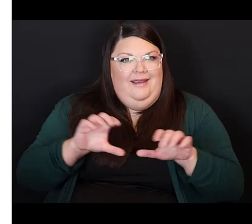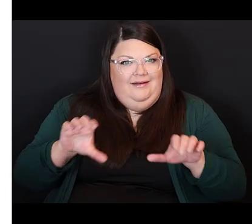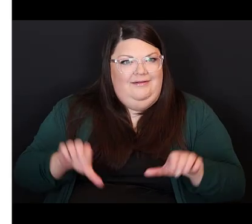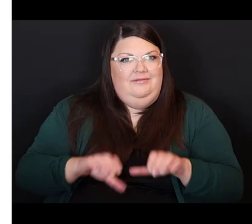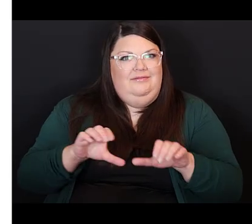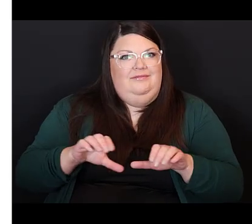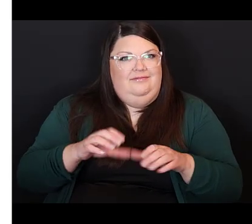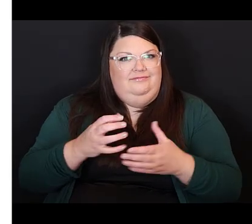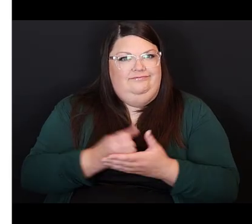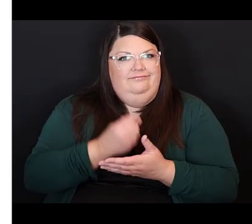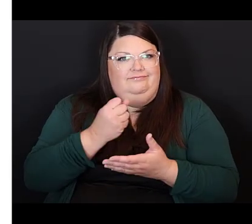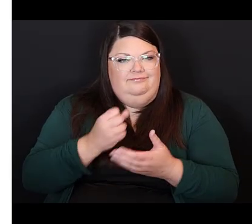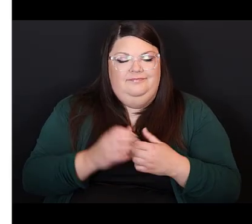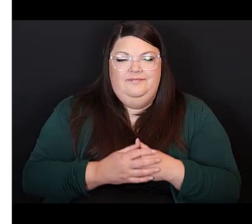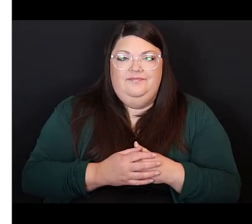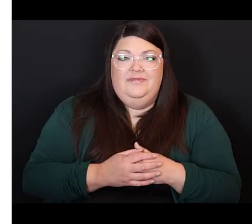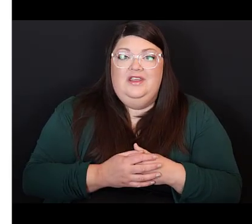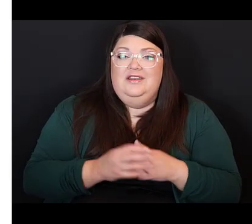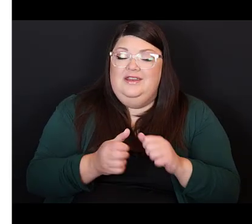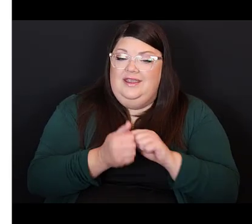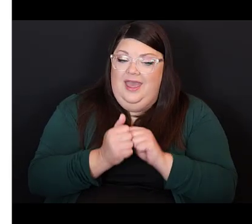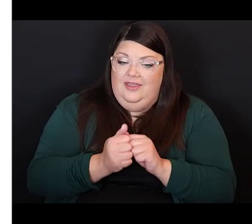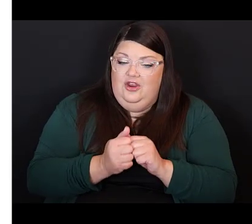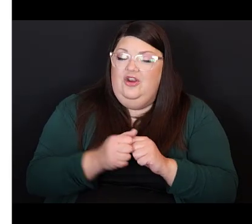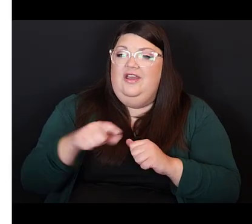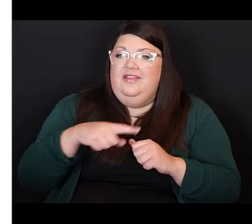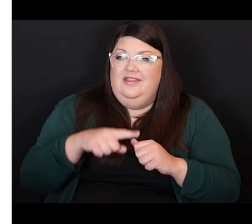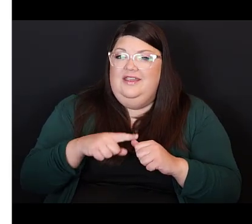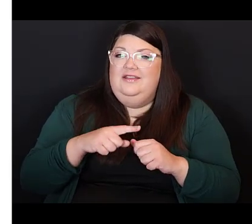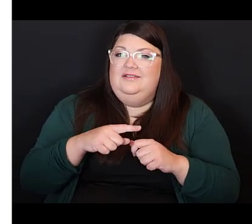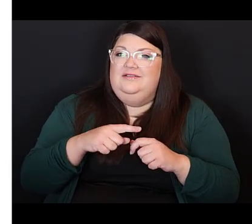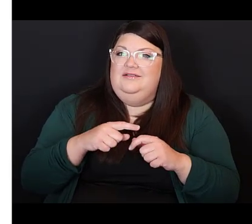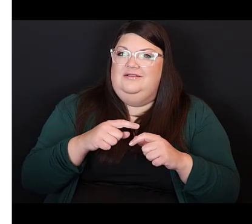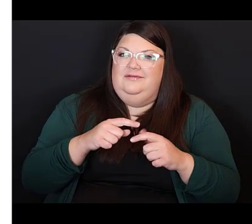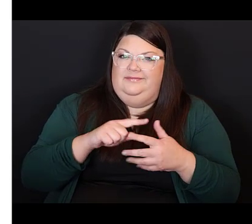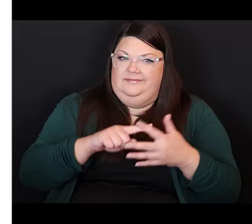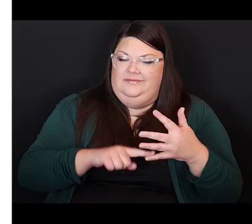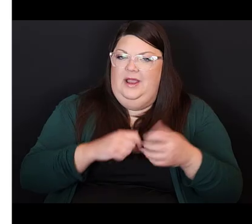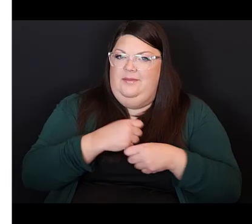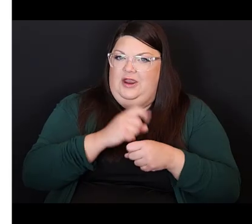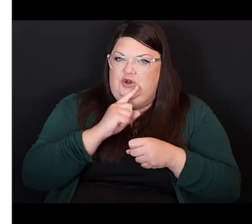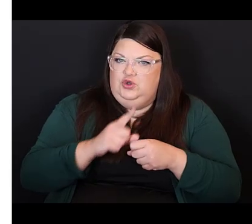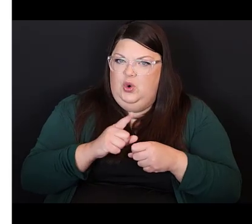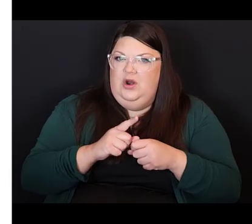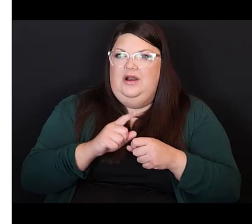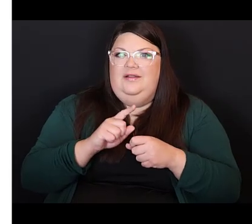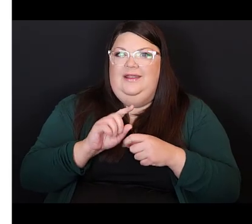Together, these responsibilities ensure that the evaluation contributes to continuous improvement,